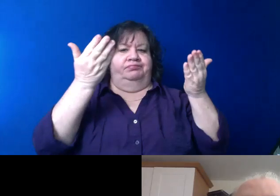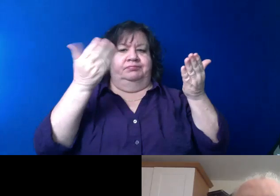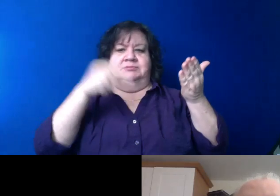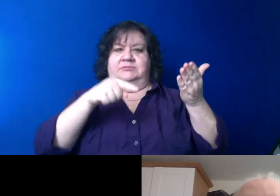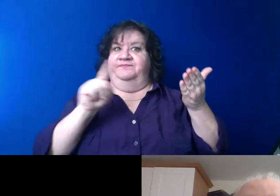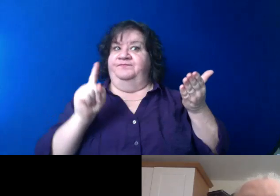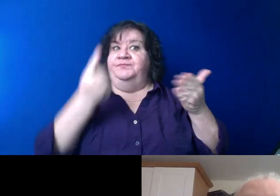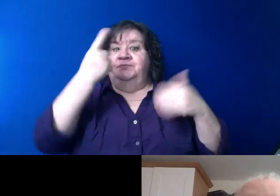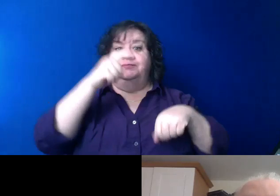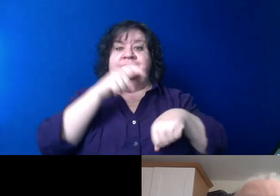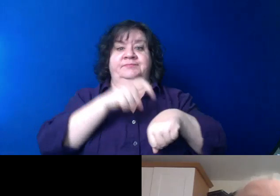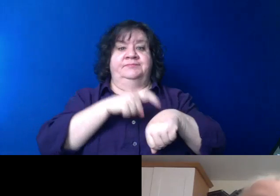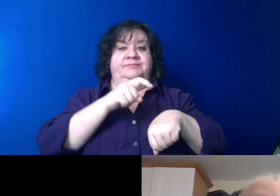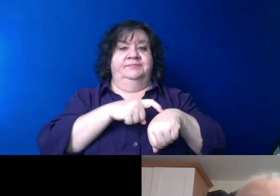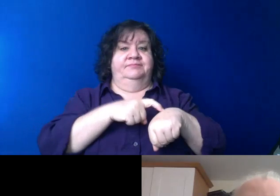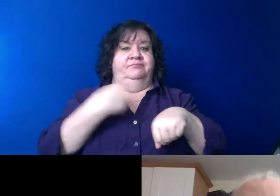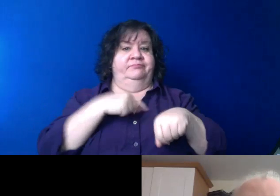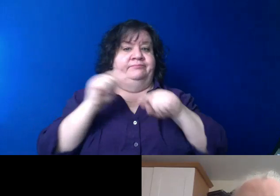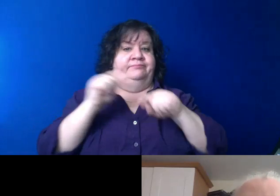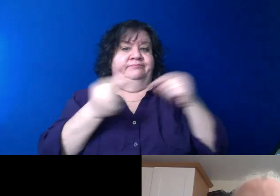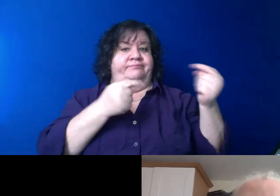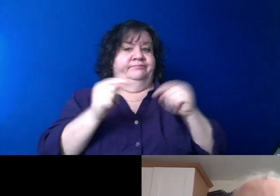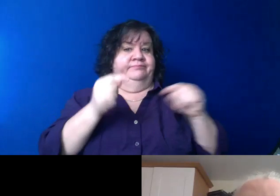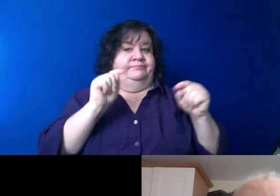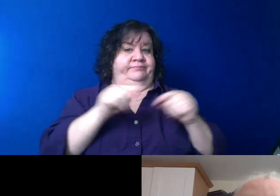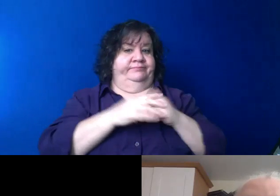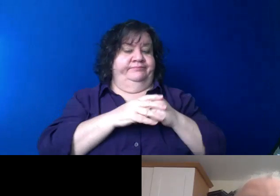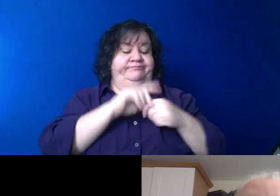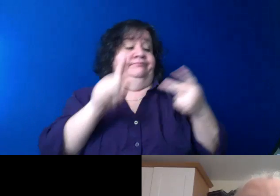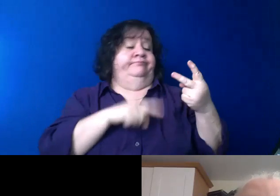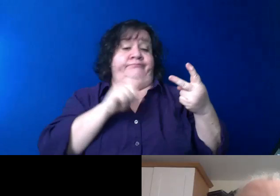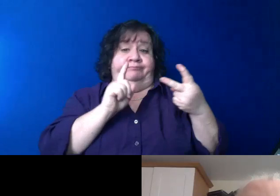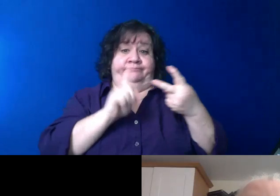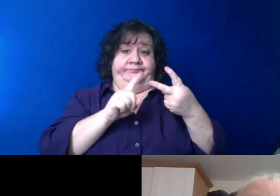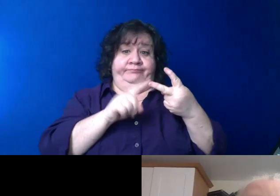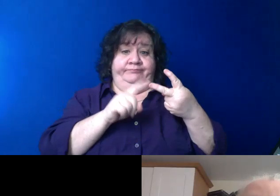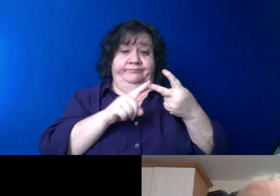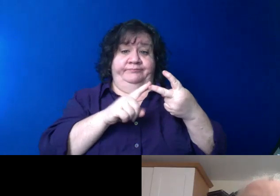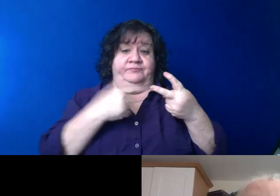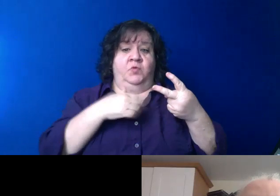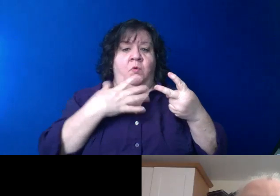um and then looking further again in terms of you know how to put together a roadmap for um